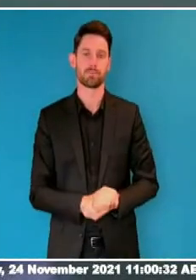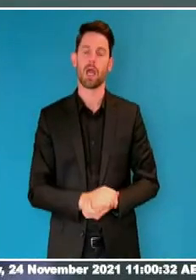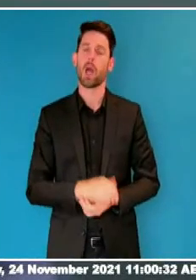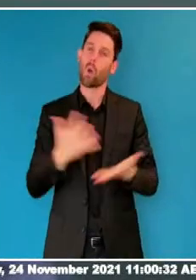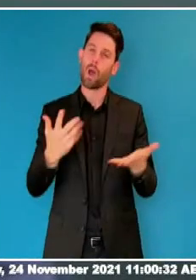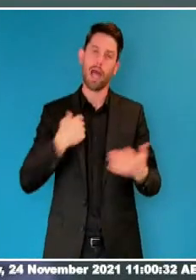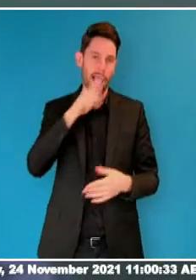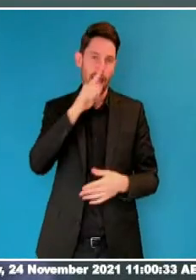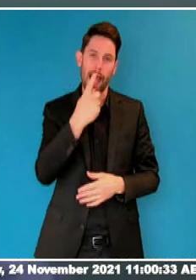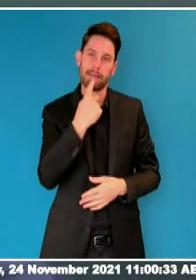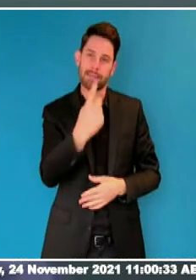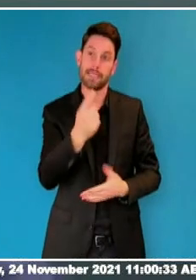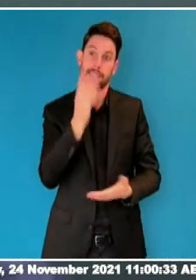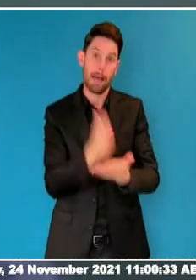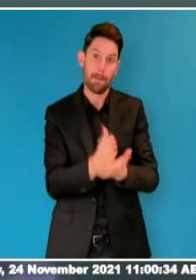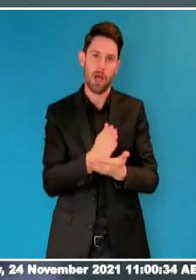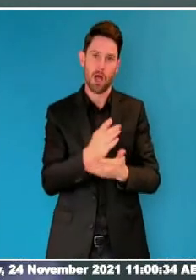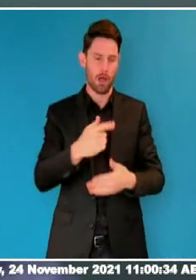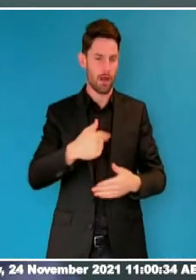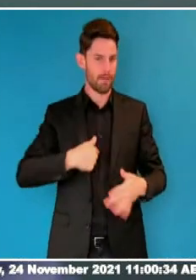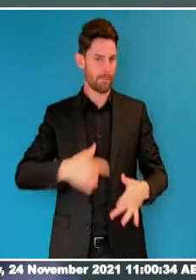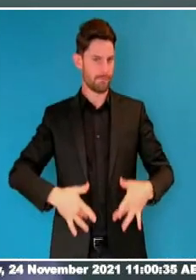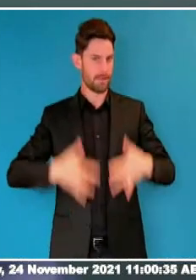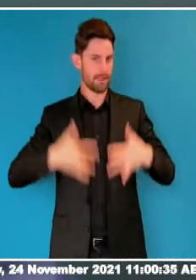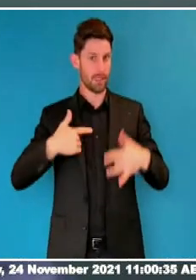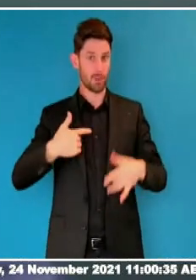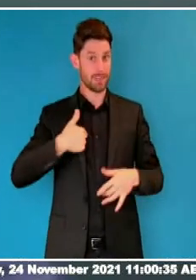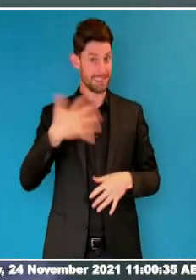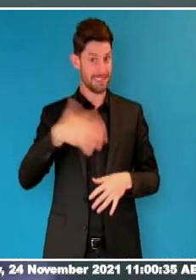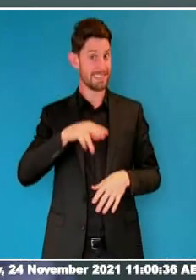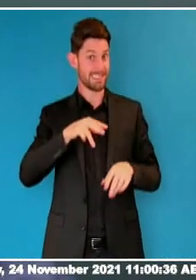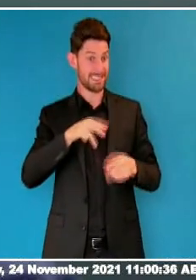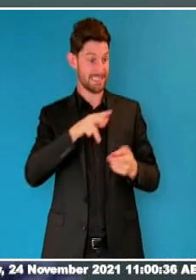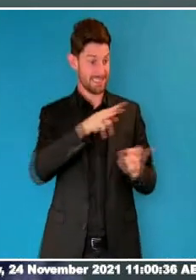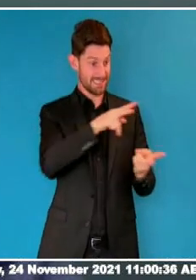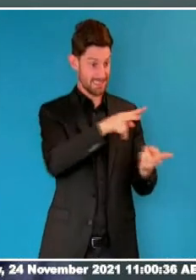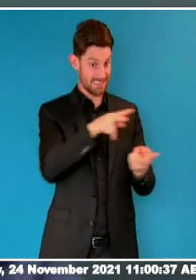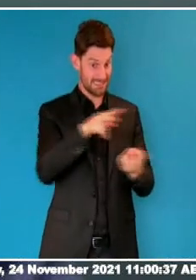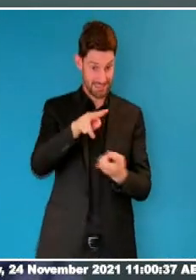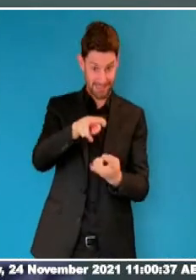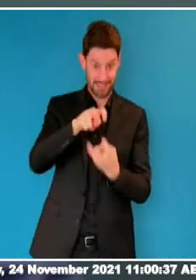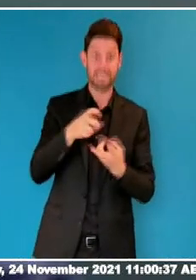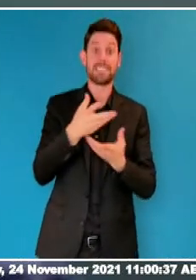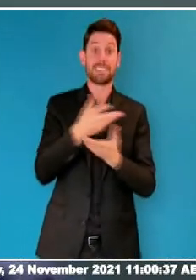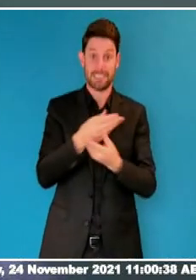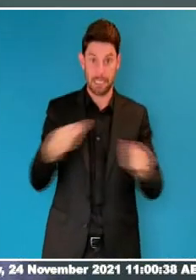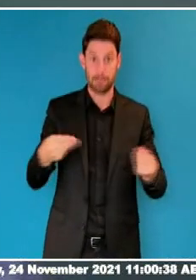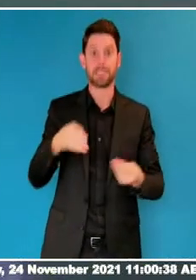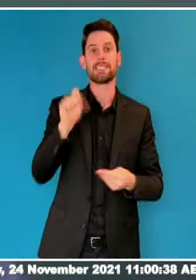I would imagine we sought some of that information from the Care database.